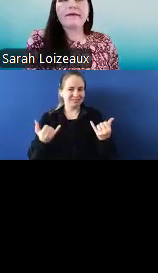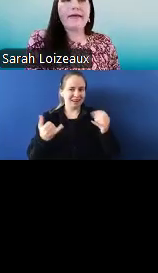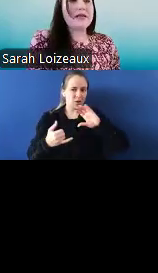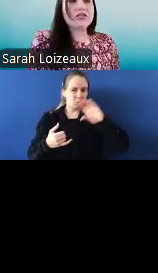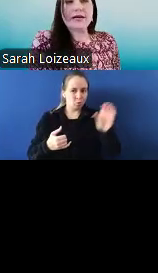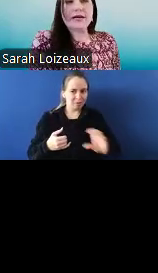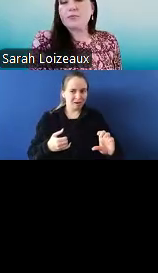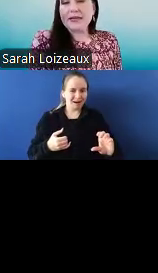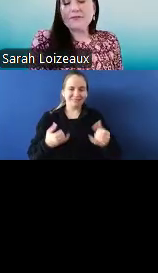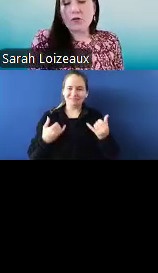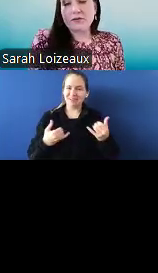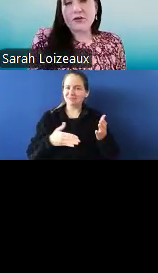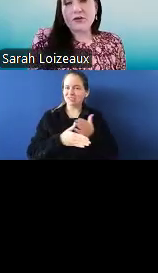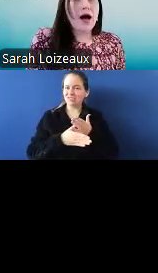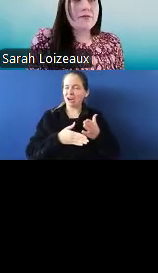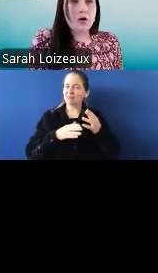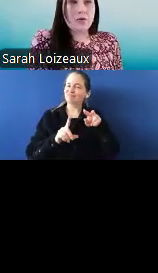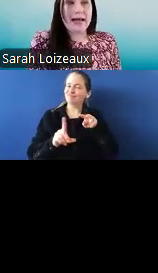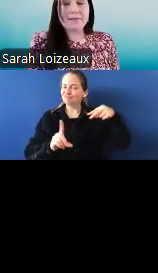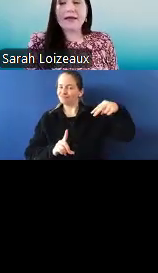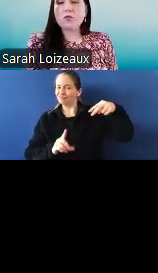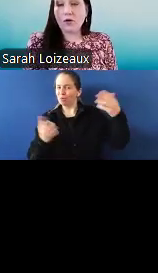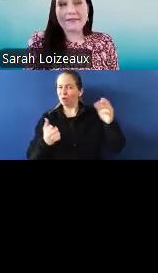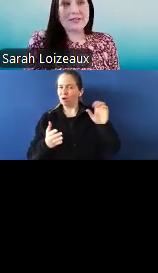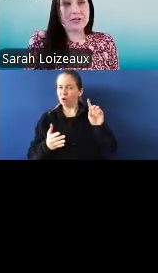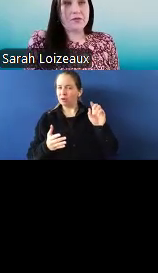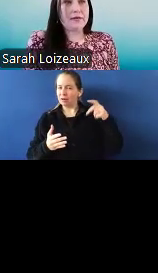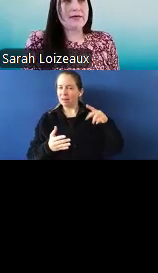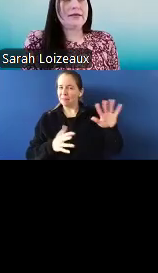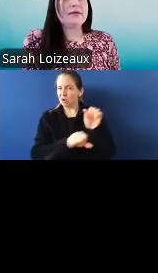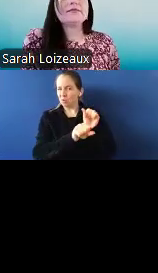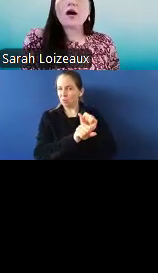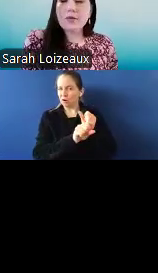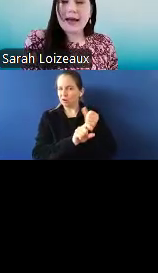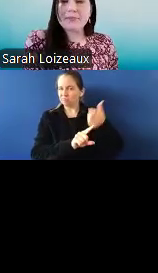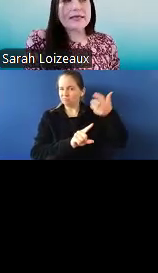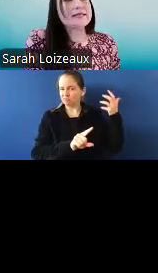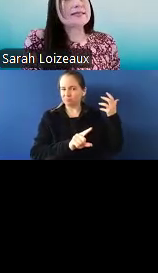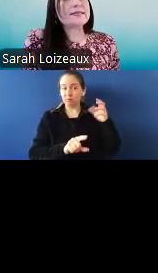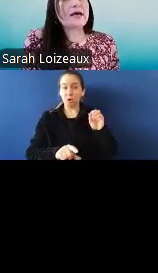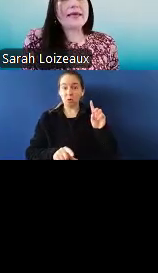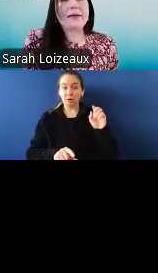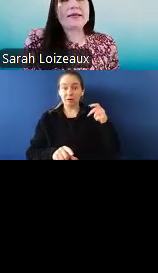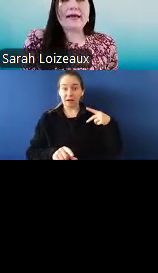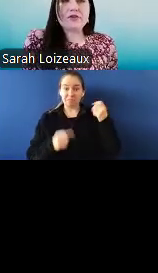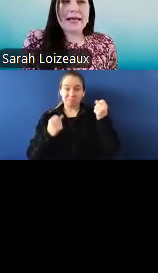Allow me to share a brief overview of ODEP and the work they do. ODEP is a subcabinet-level